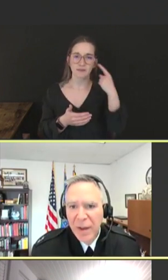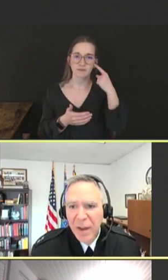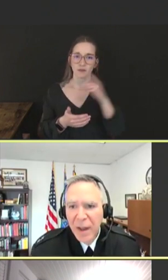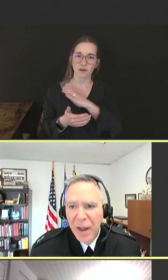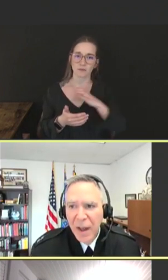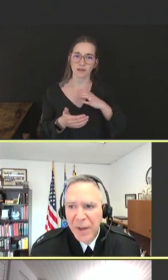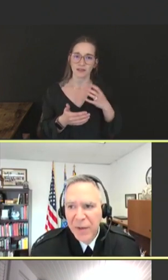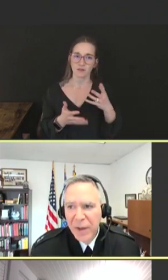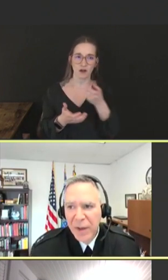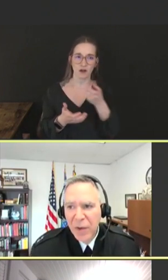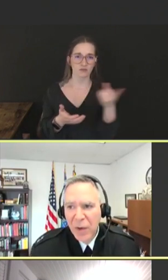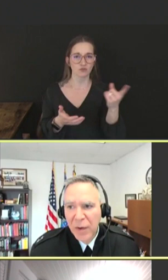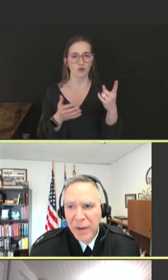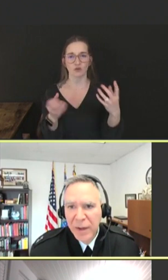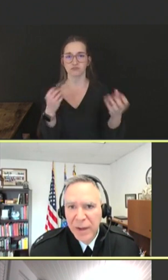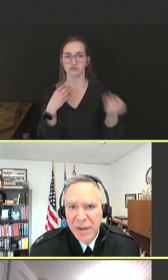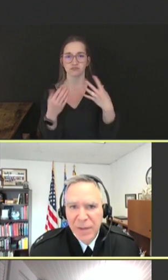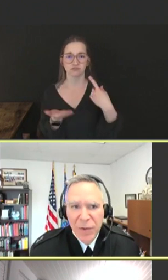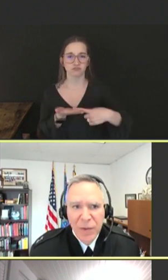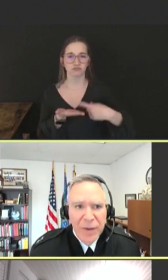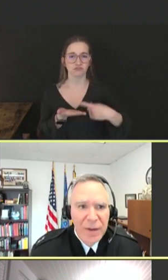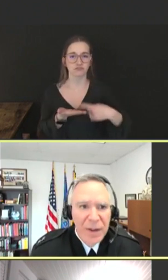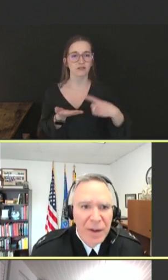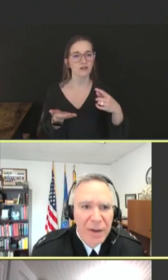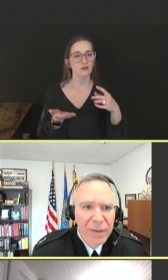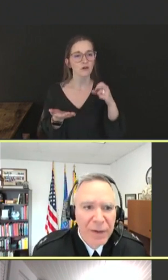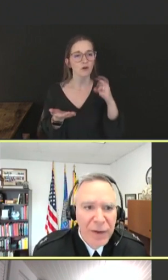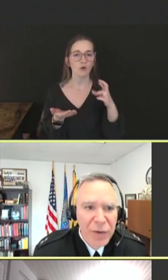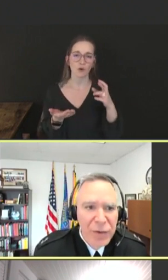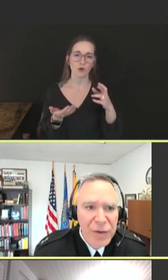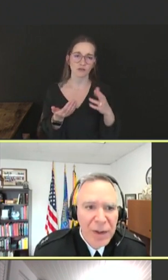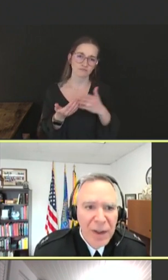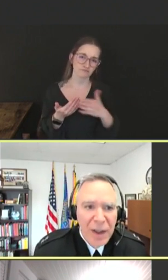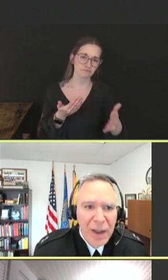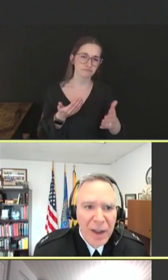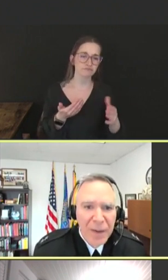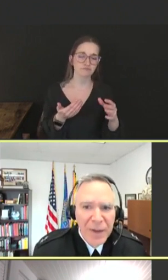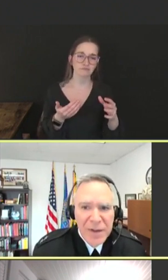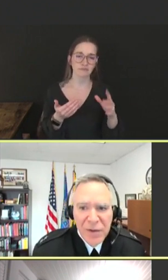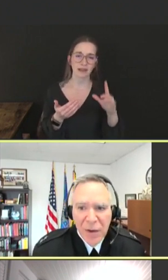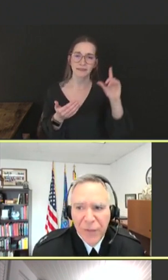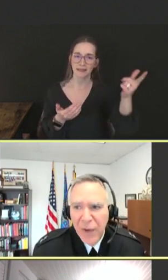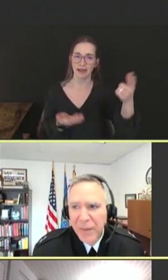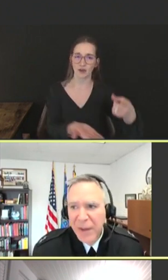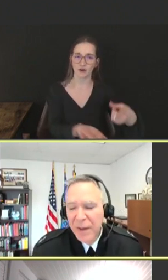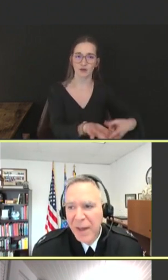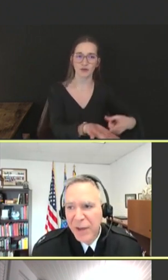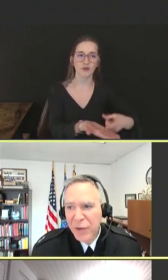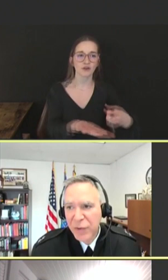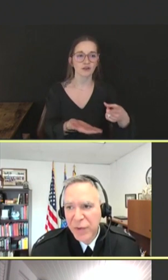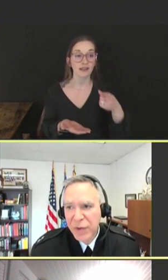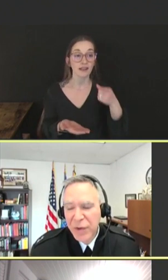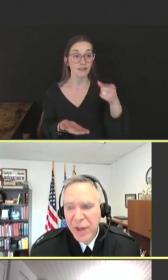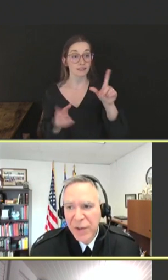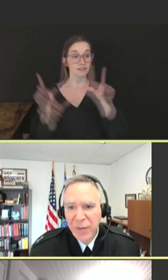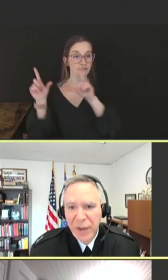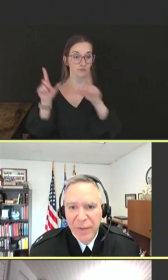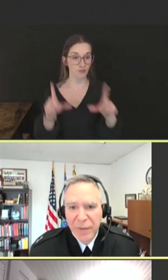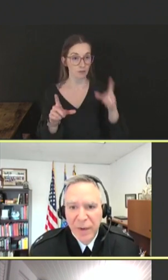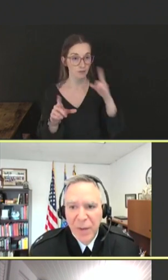either here or in subsequent venues. This is our framing in the National Research Action Plan from